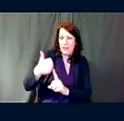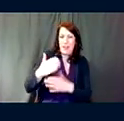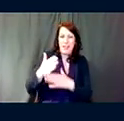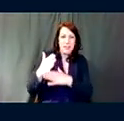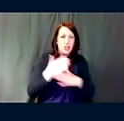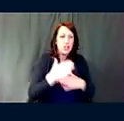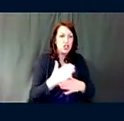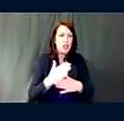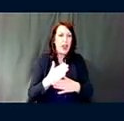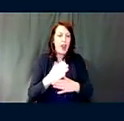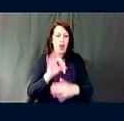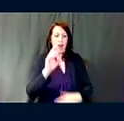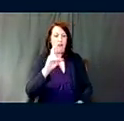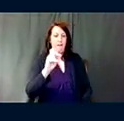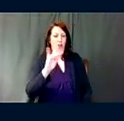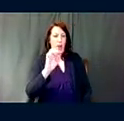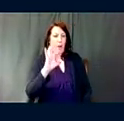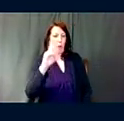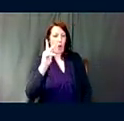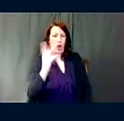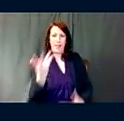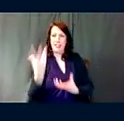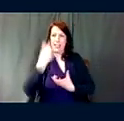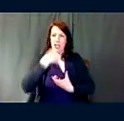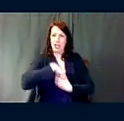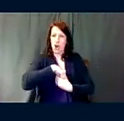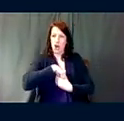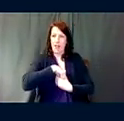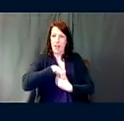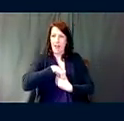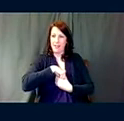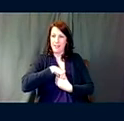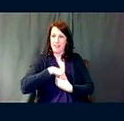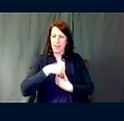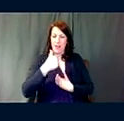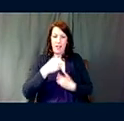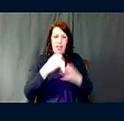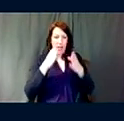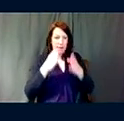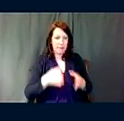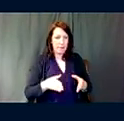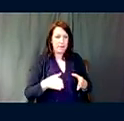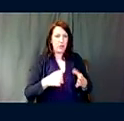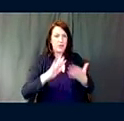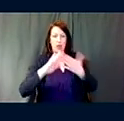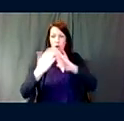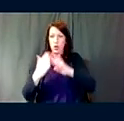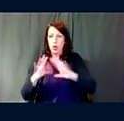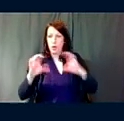IT IS A SHARED FRAMEWORK THAT IS INTERNALIZED IN ANY ONE PARTICULAR GROUP.